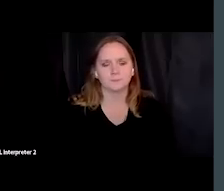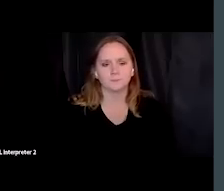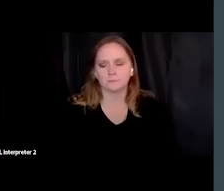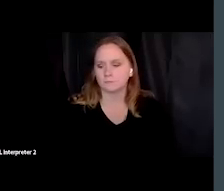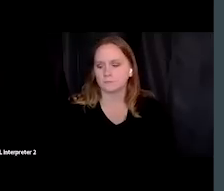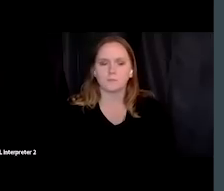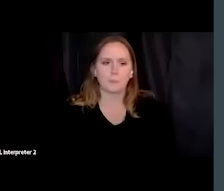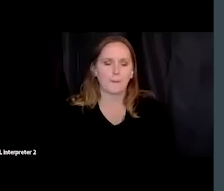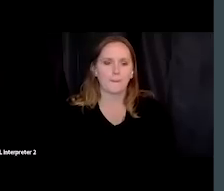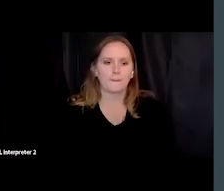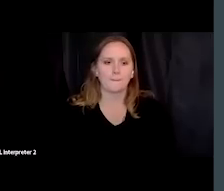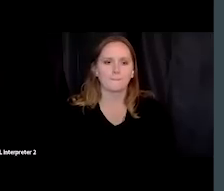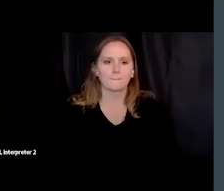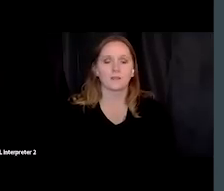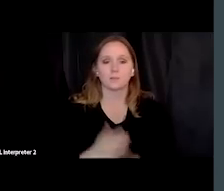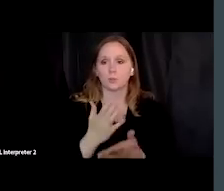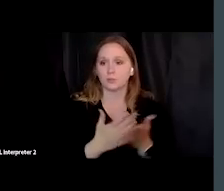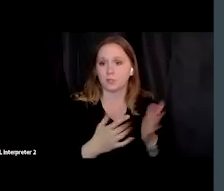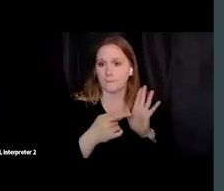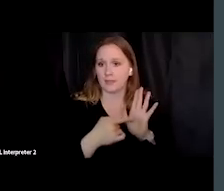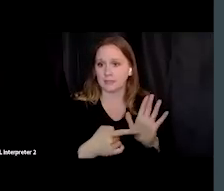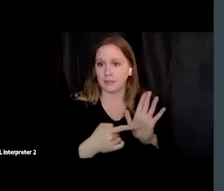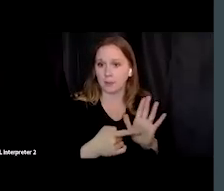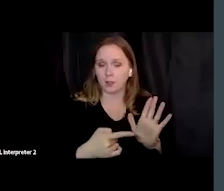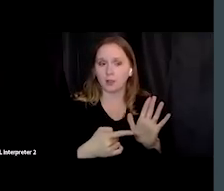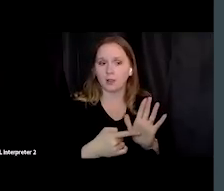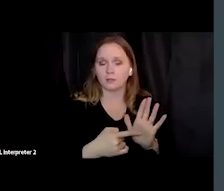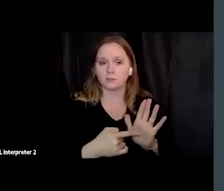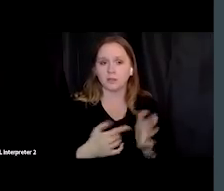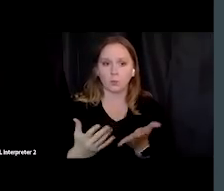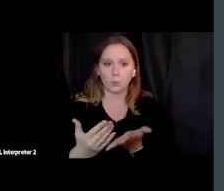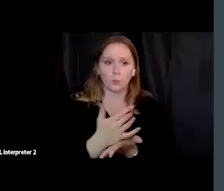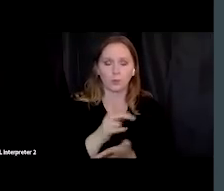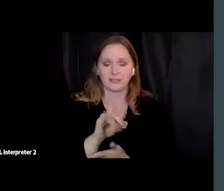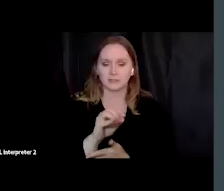So I'll share some examples of hoarding disorder really affecting a person's daily functioning.